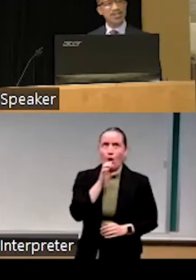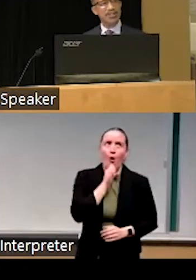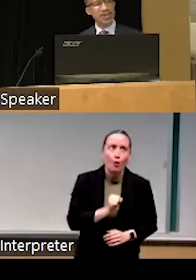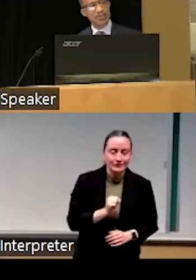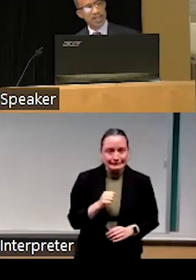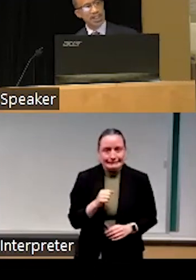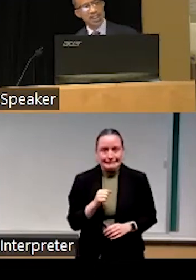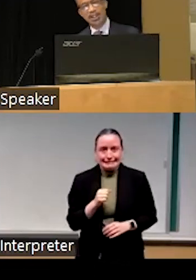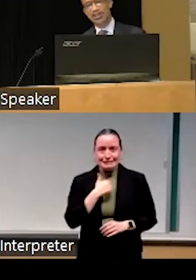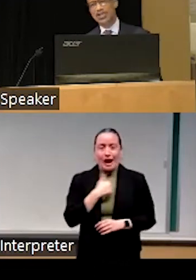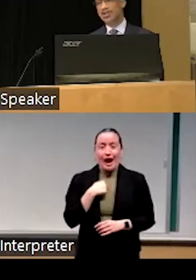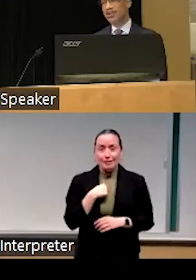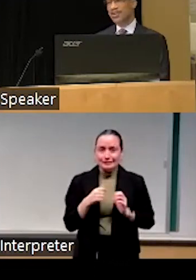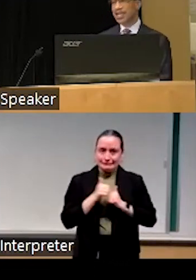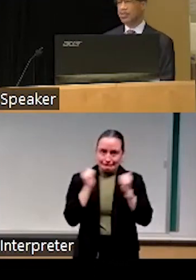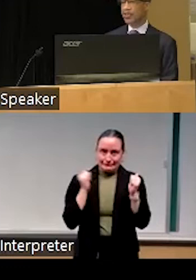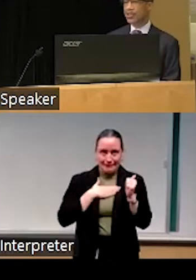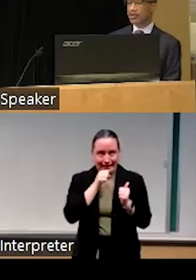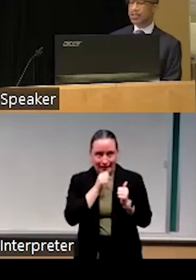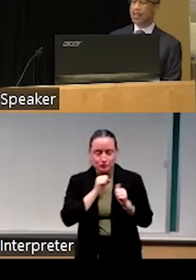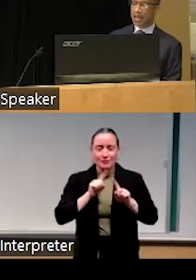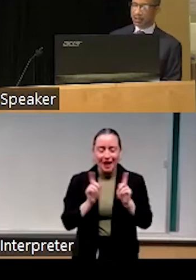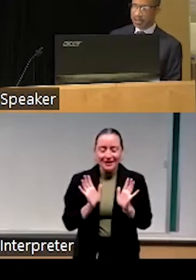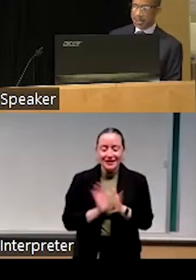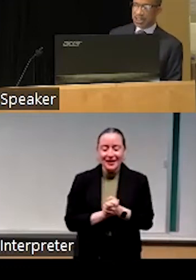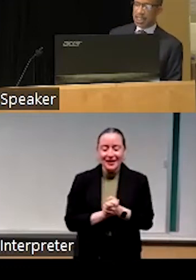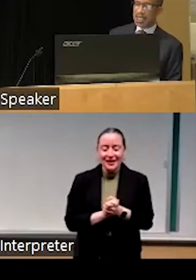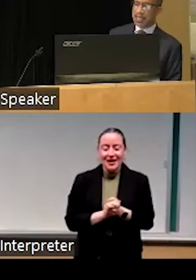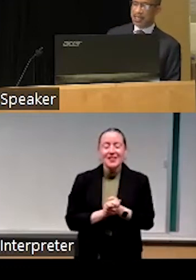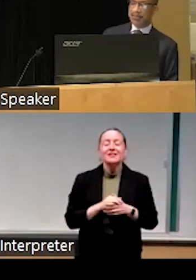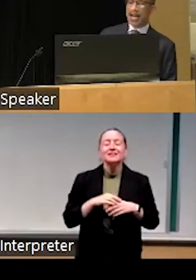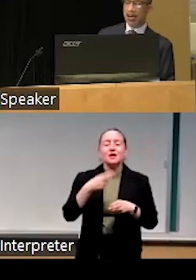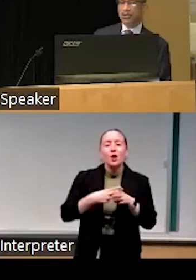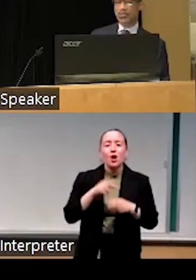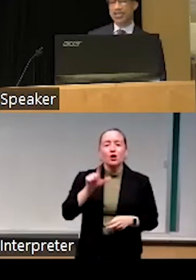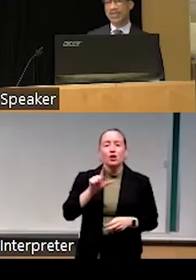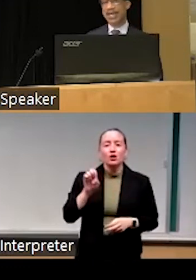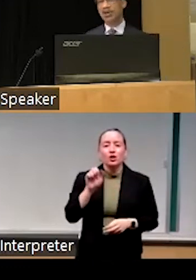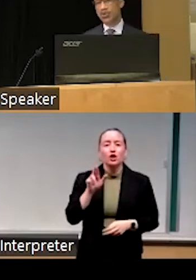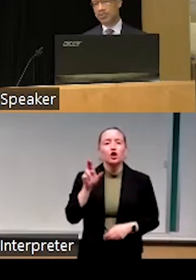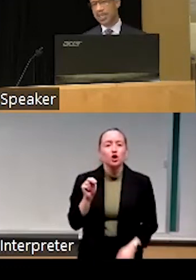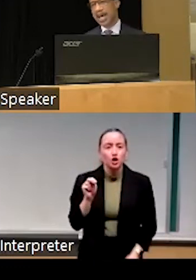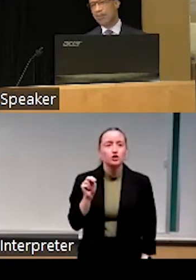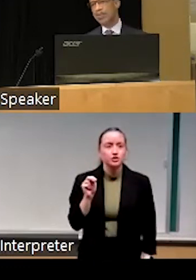myself here but I learned this a long time ago the learn model uh of how to bridge that cultural Gap